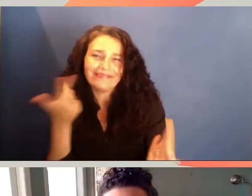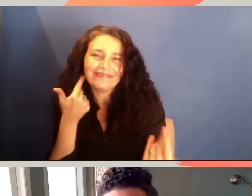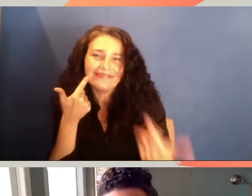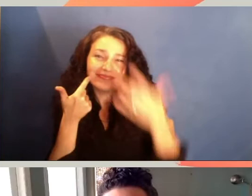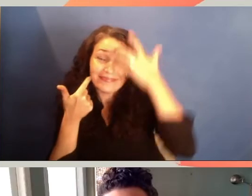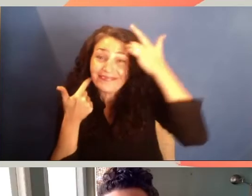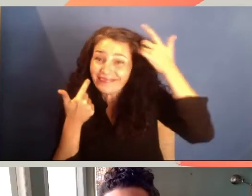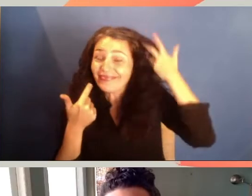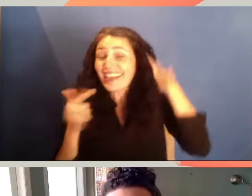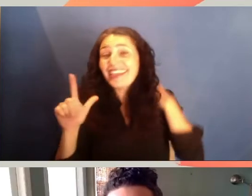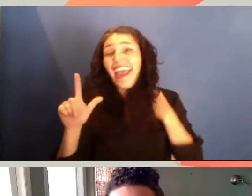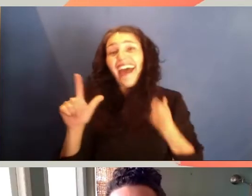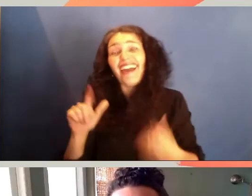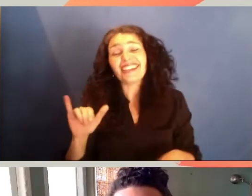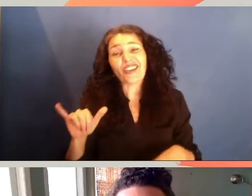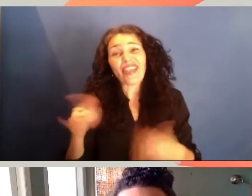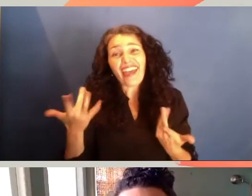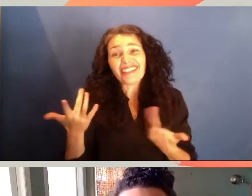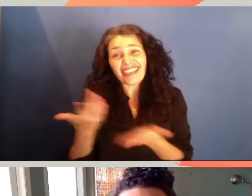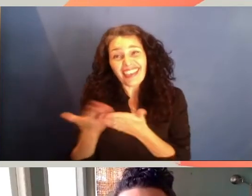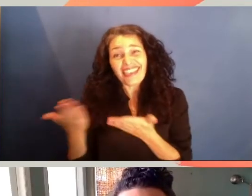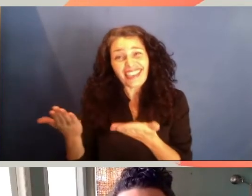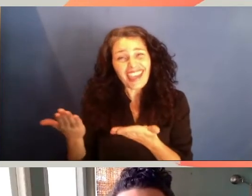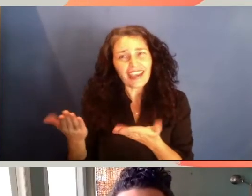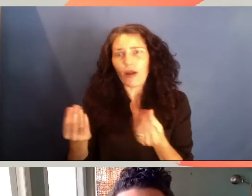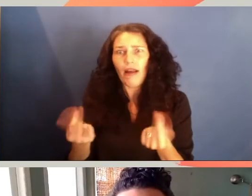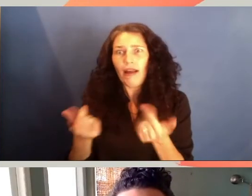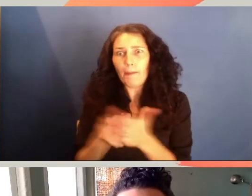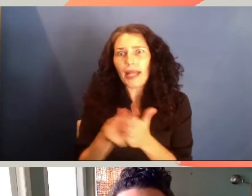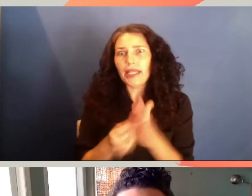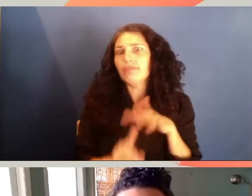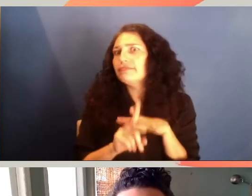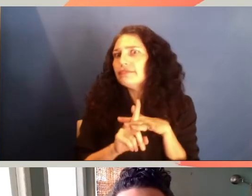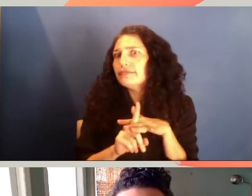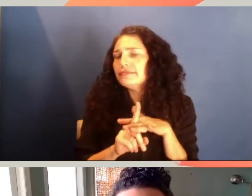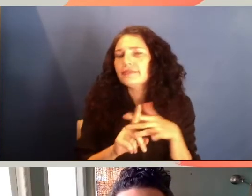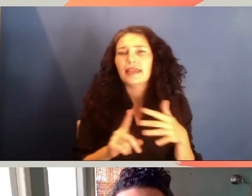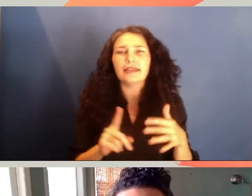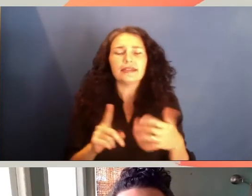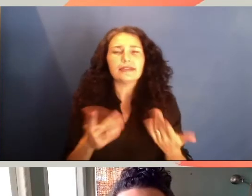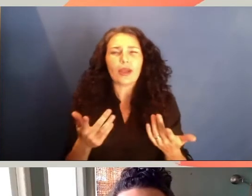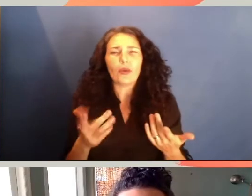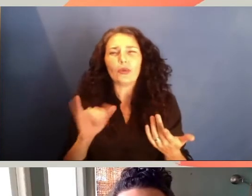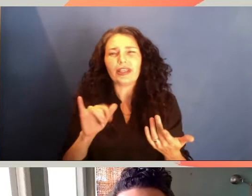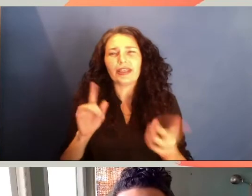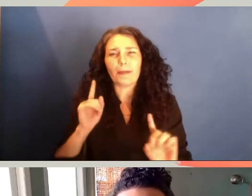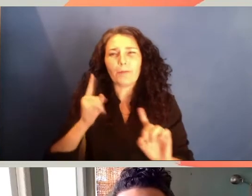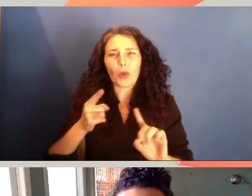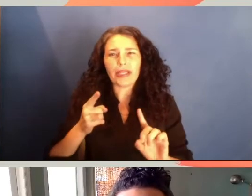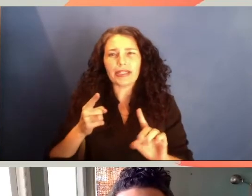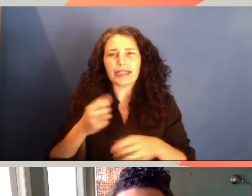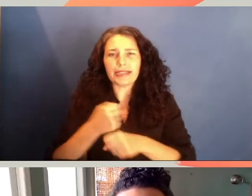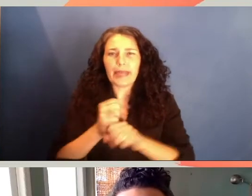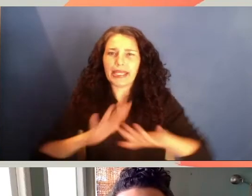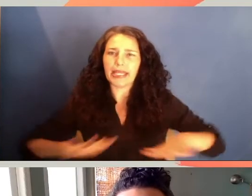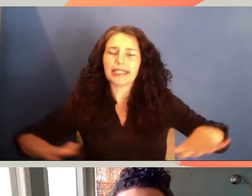And I think the piece of making space that other people can walk through a door,